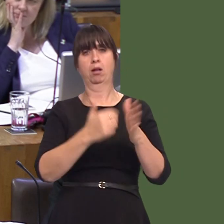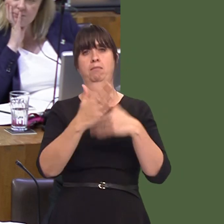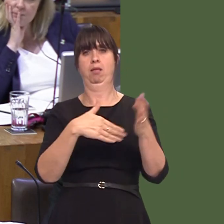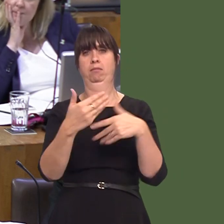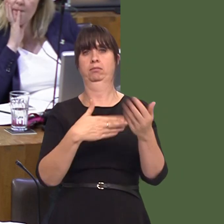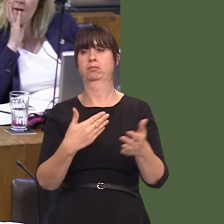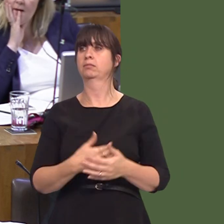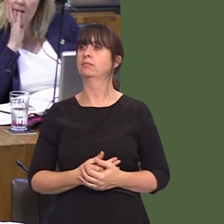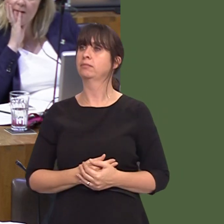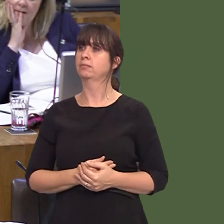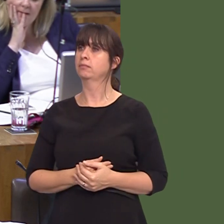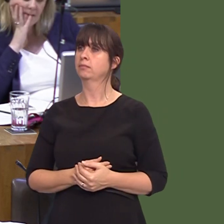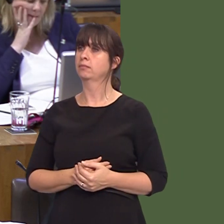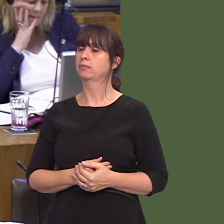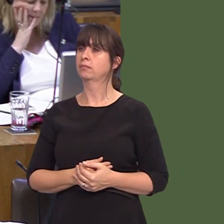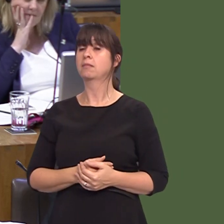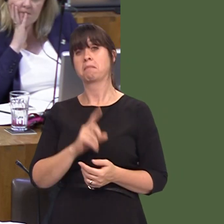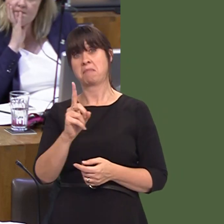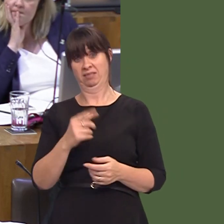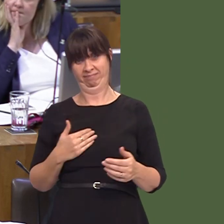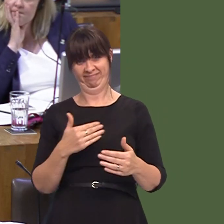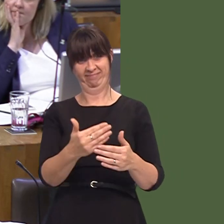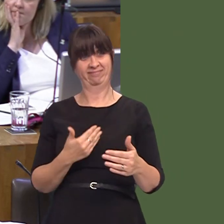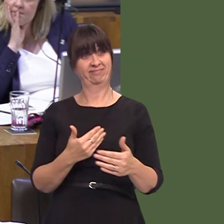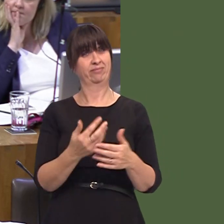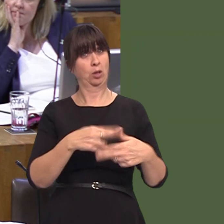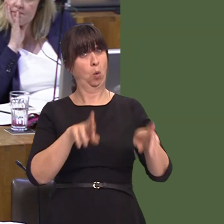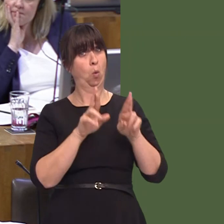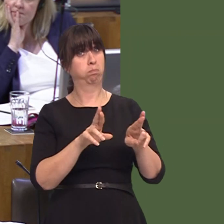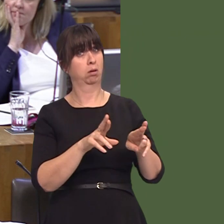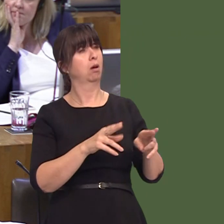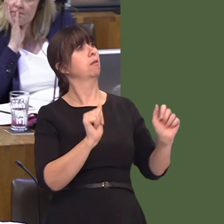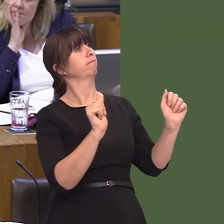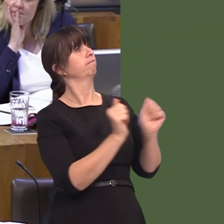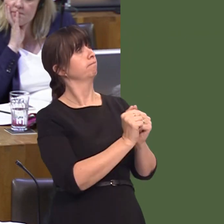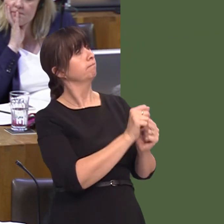By then, of courseóway before then, we hopeóweíll be in a position where we know what the gridís